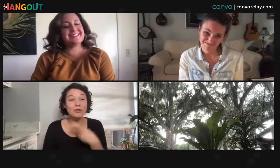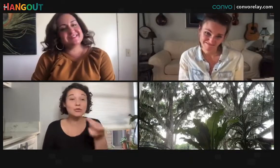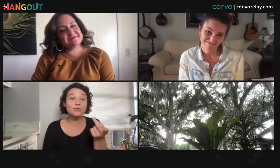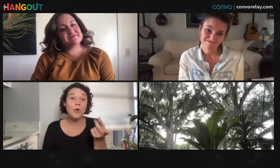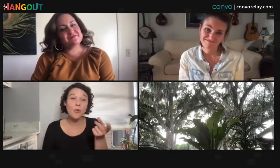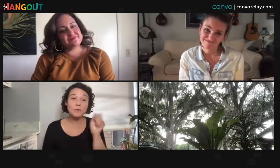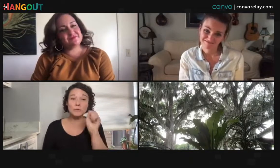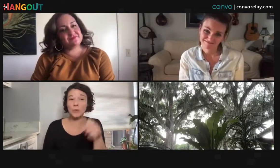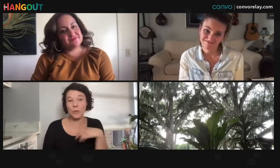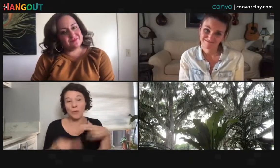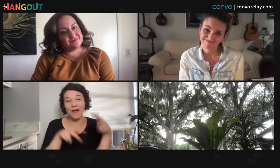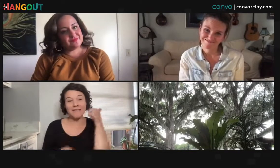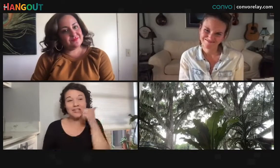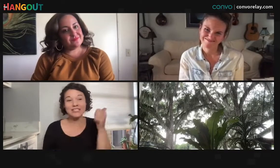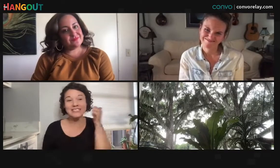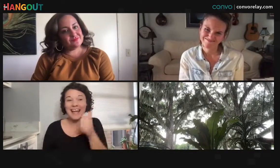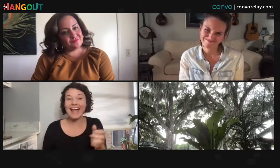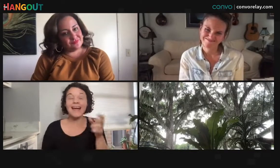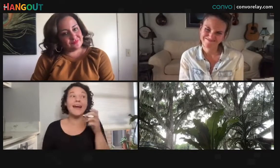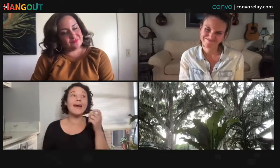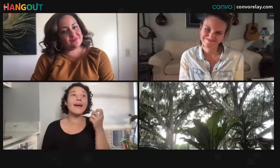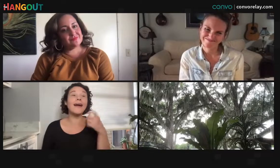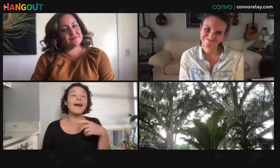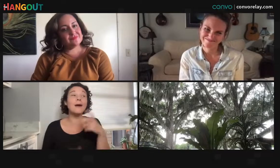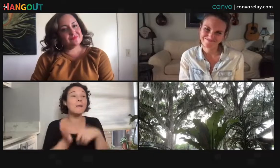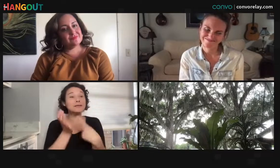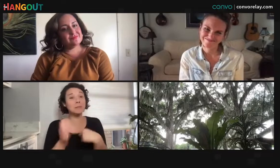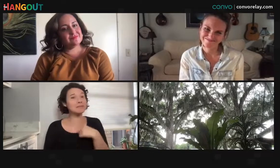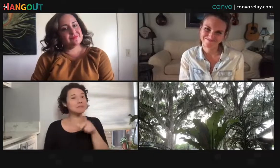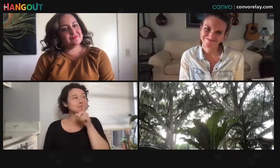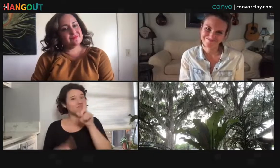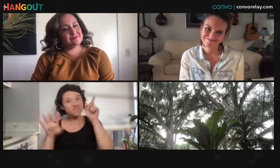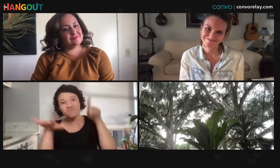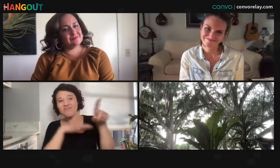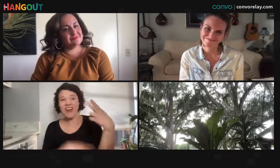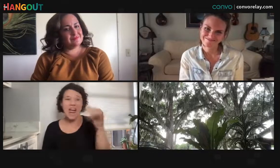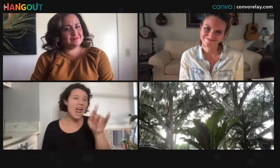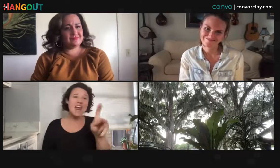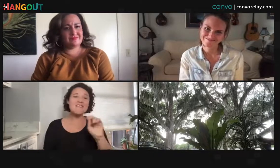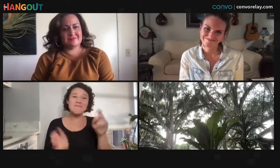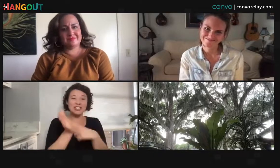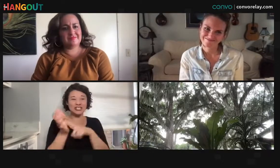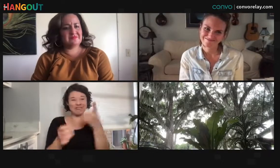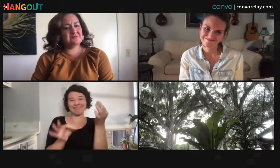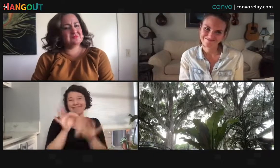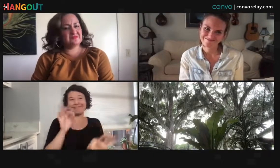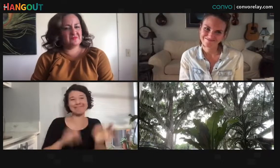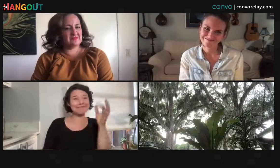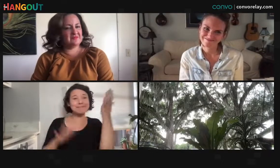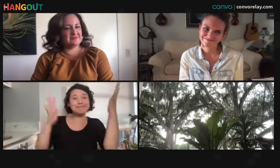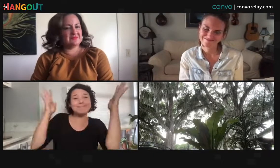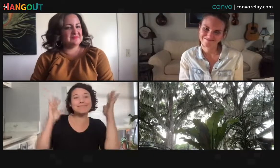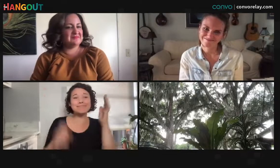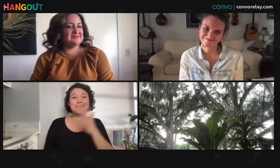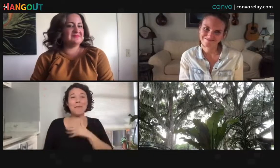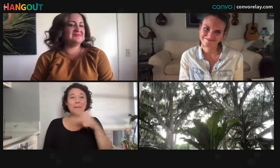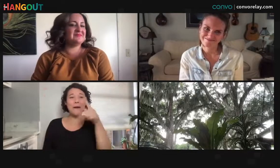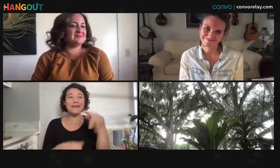this is mallory really i go outside i walk my dog every day and i don't have to go hiking every day